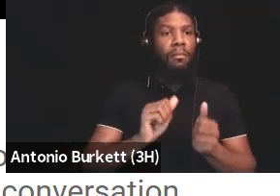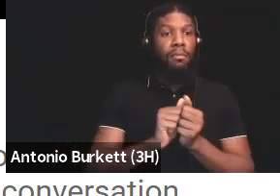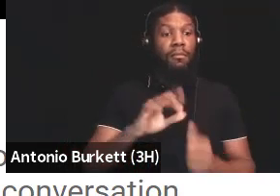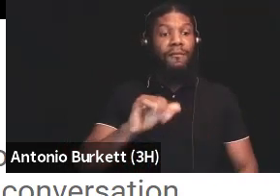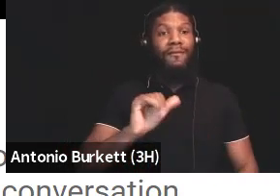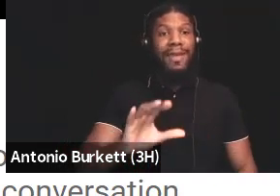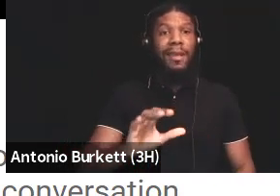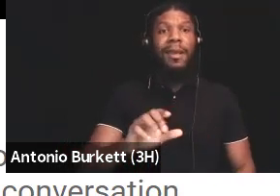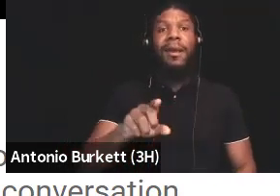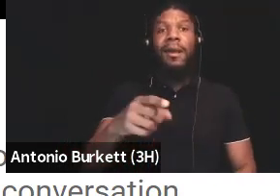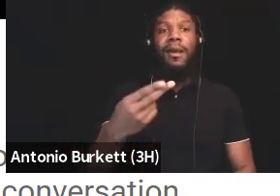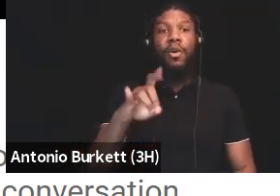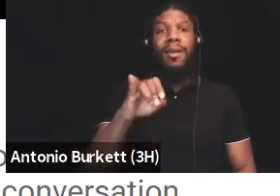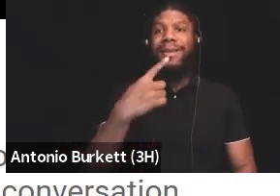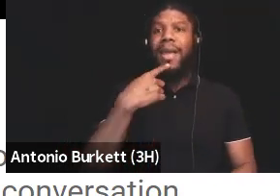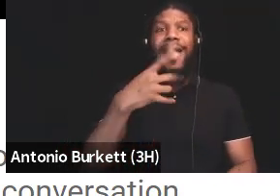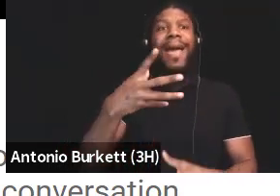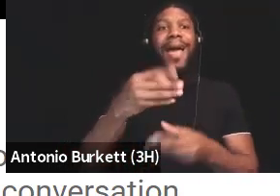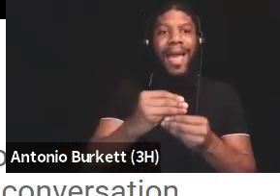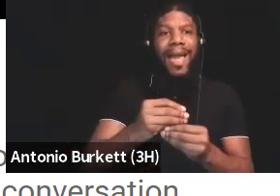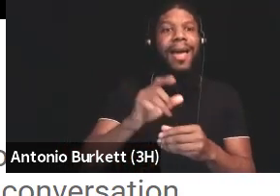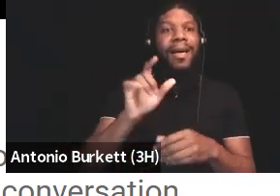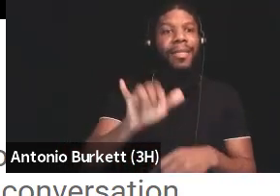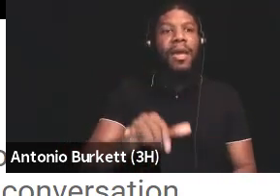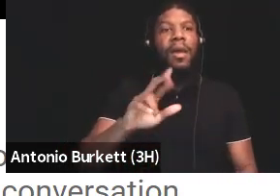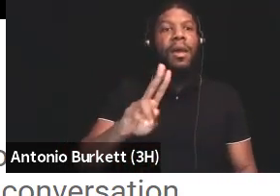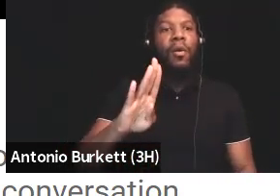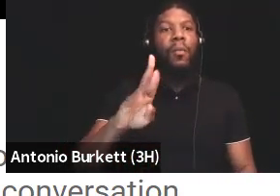but also the rubric and how that assignment is going to be assessed. Because I think that's